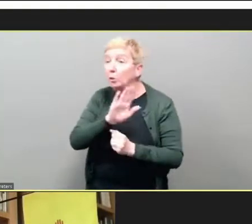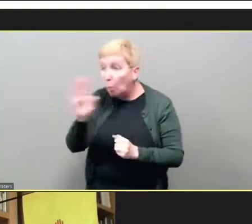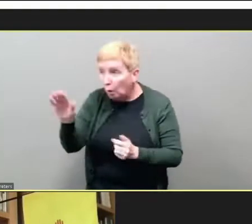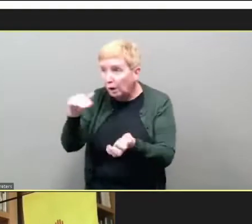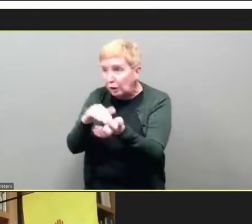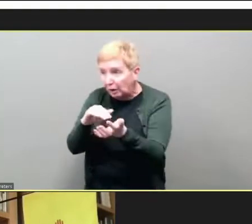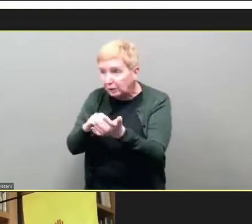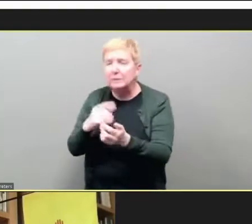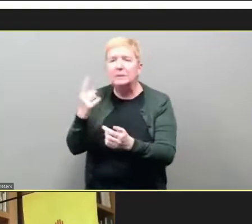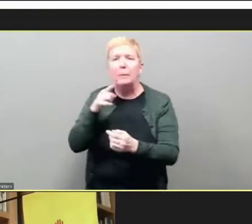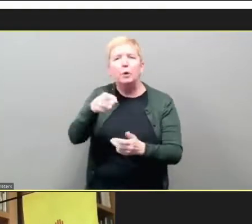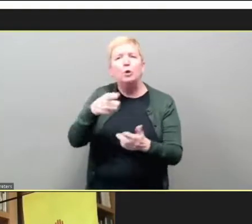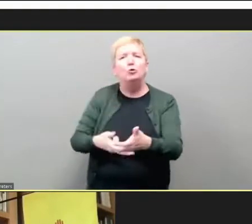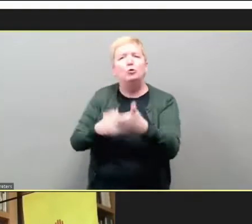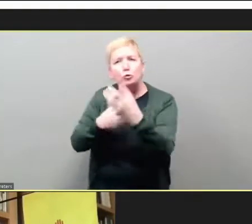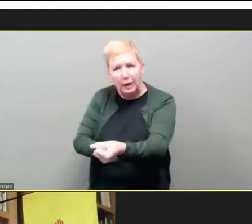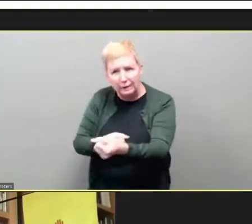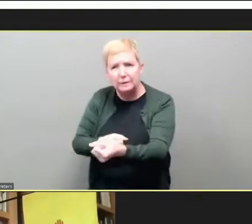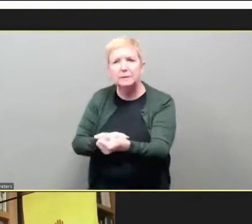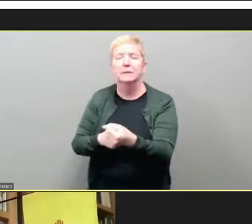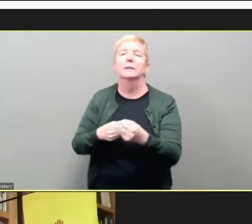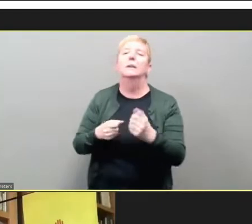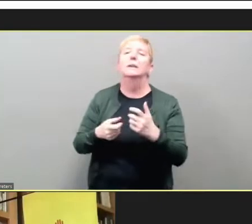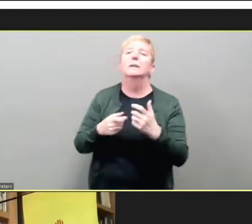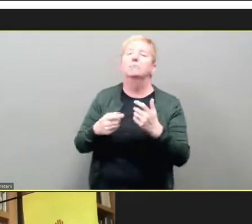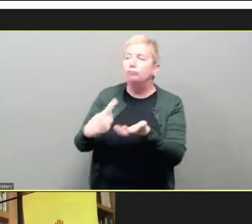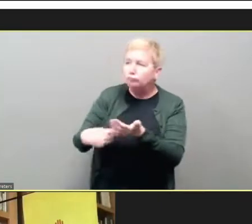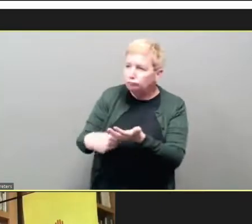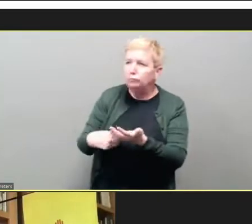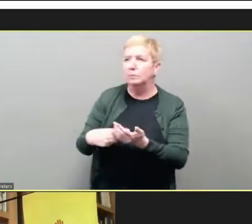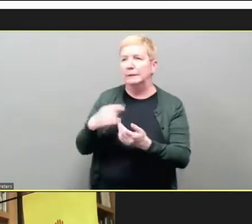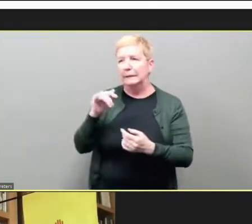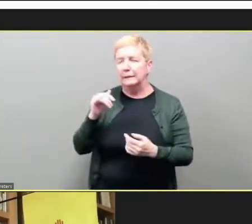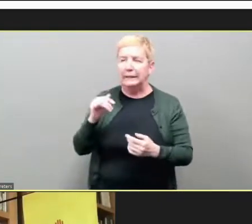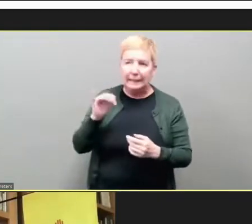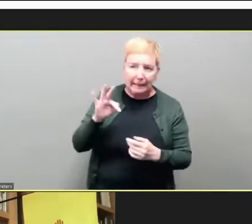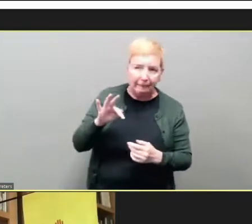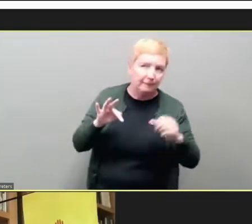our reporter's questions. Thank you David and thank you secretary Collins.